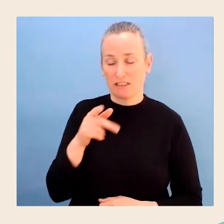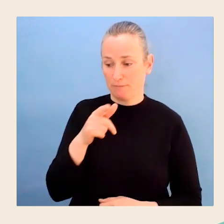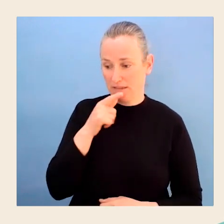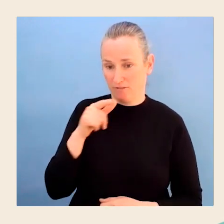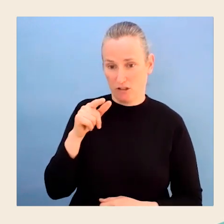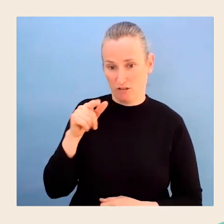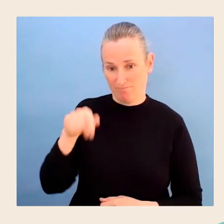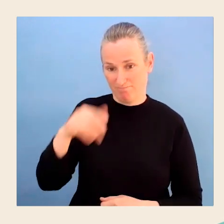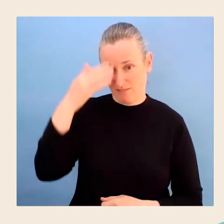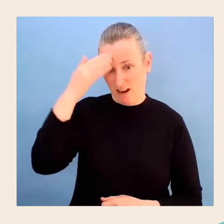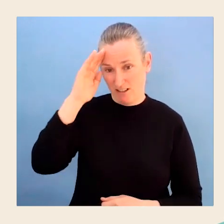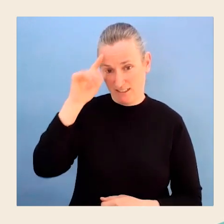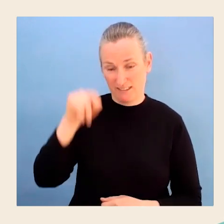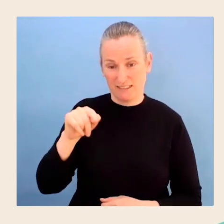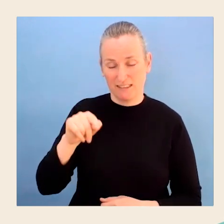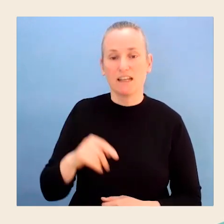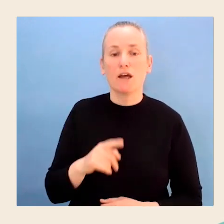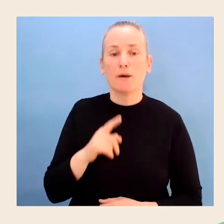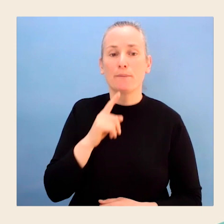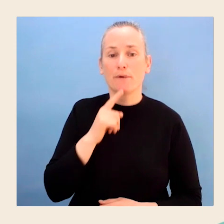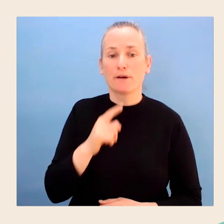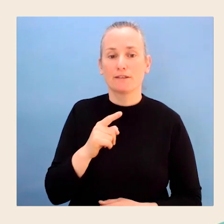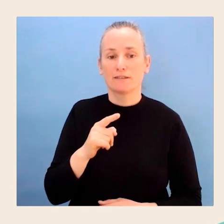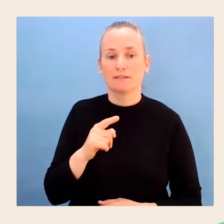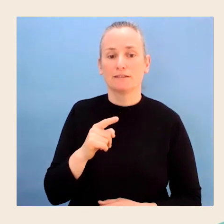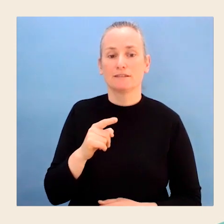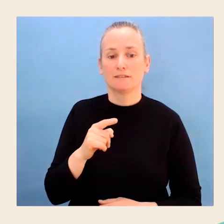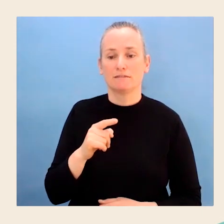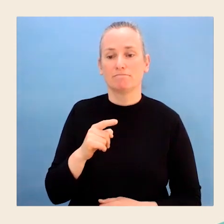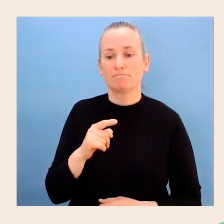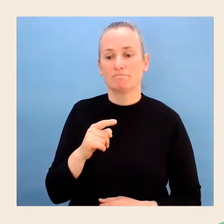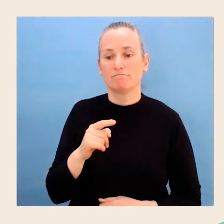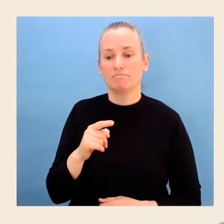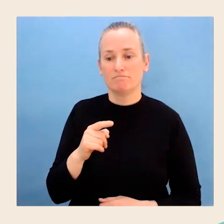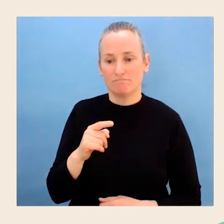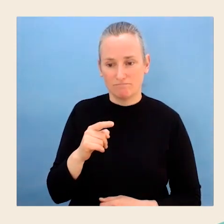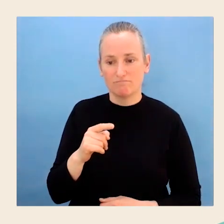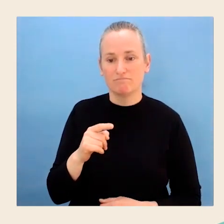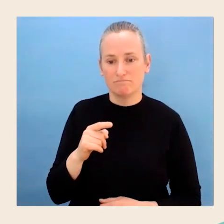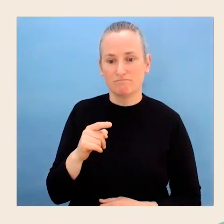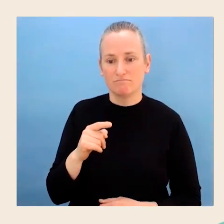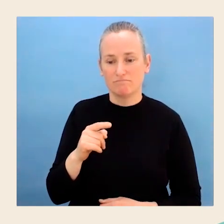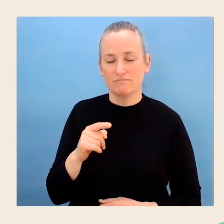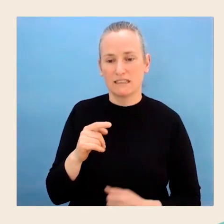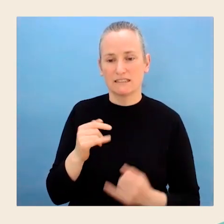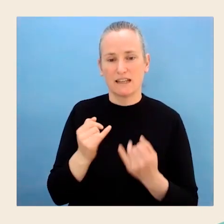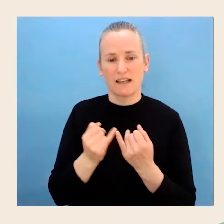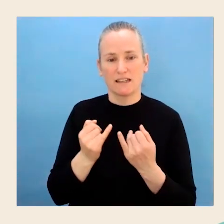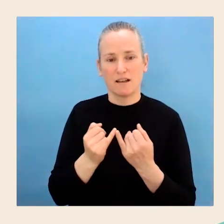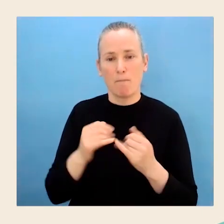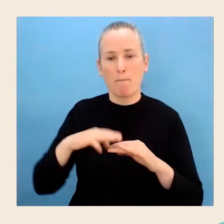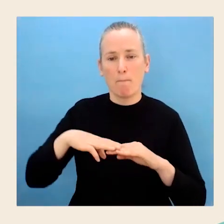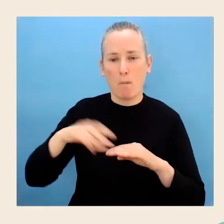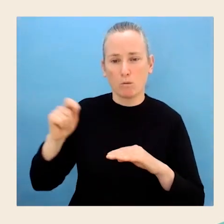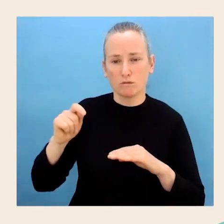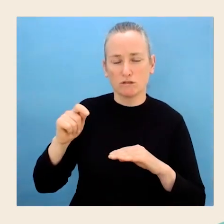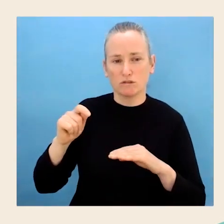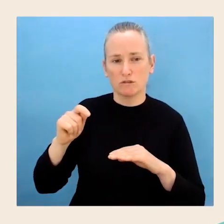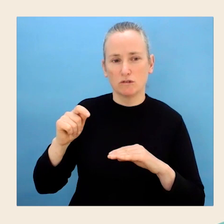but it probably, probably I think, most of the disability community